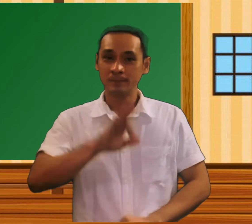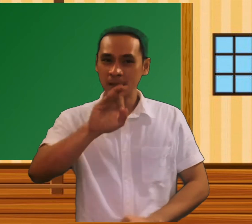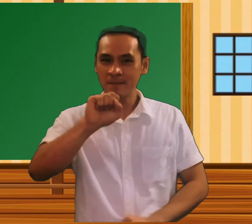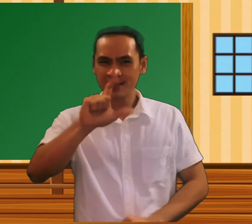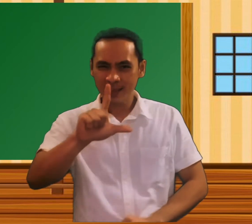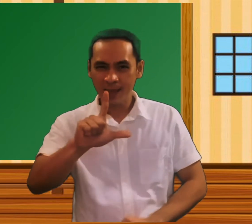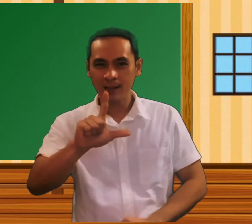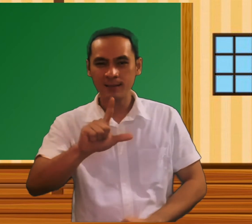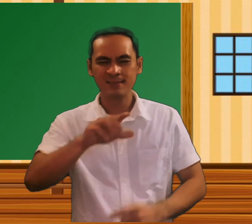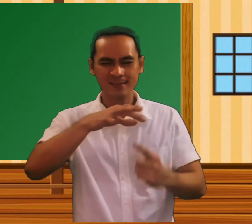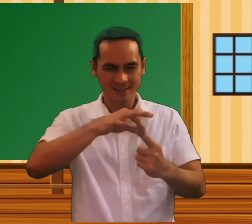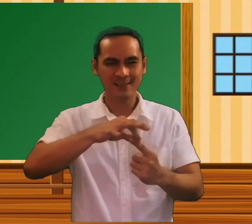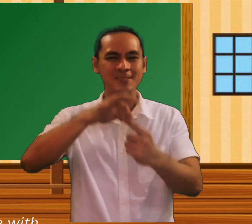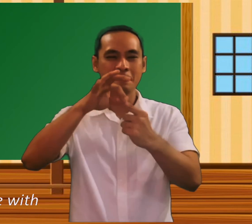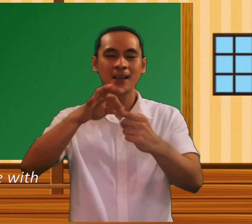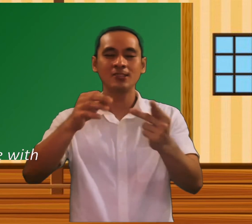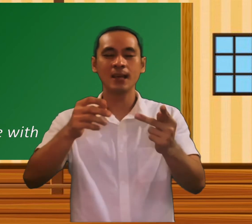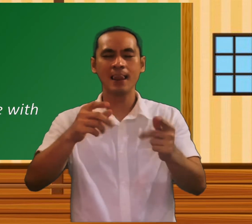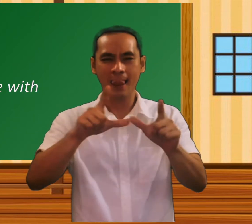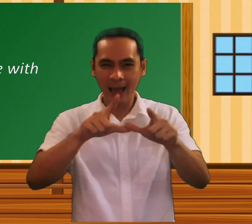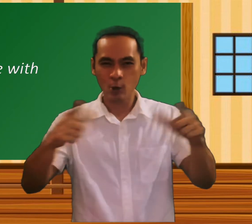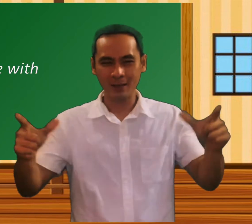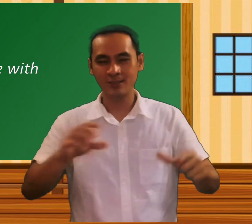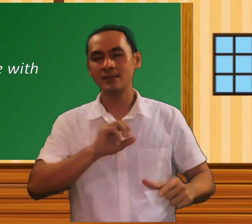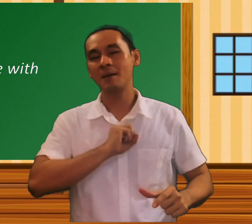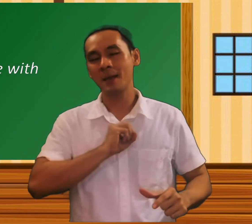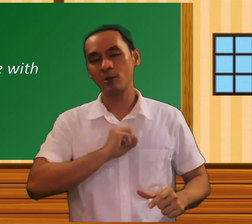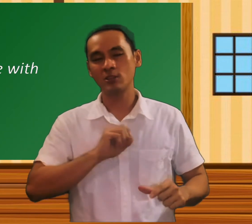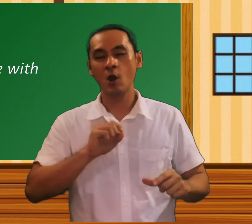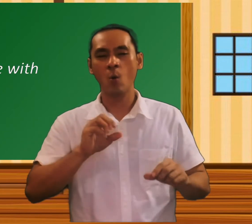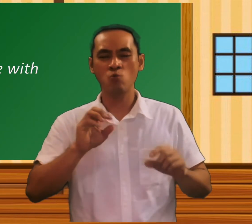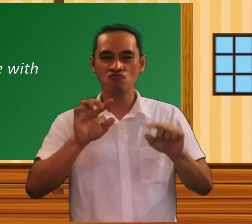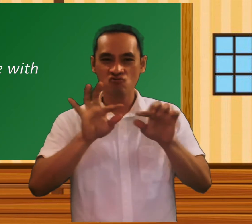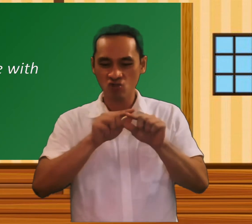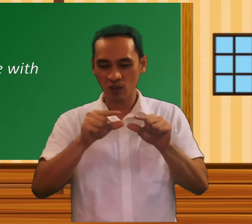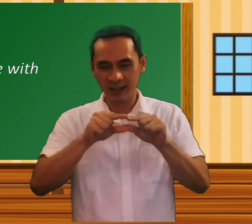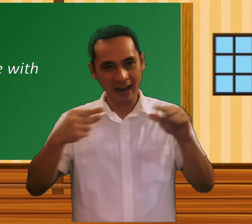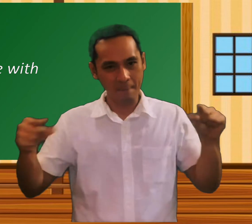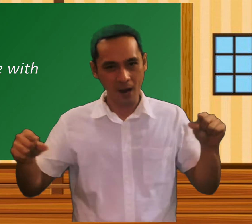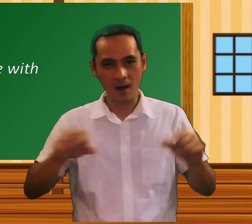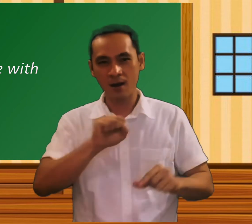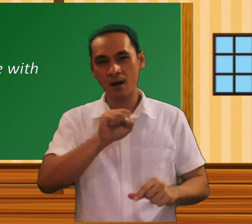fsl is a unique language with its own grammar syntax